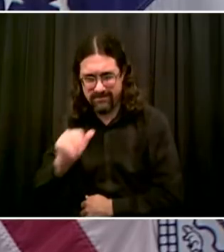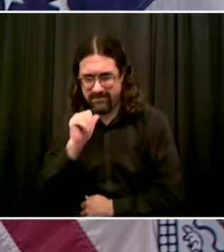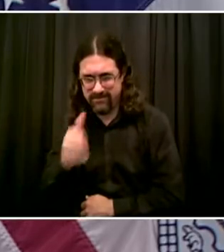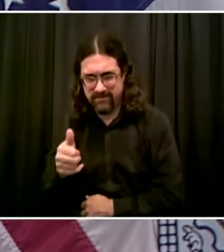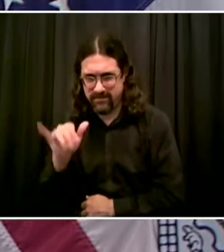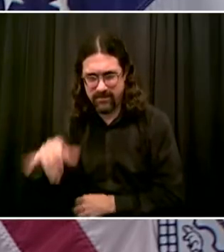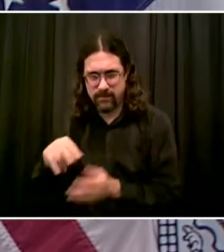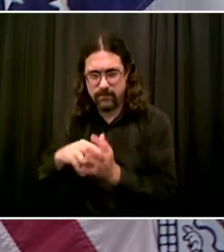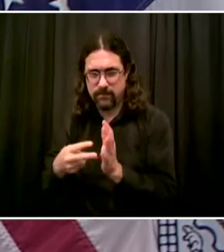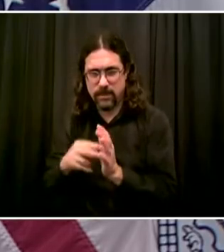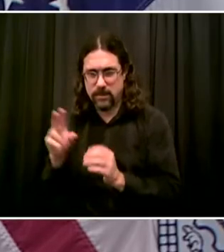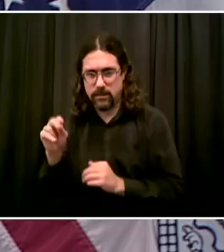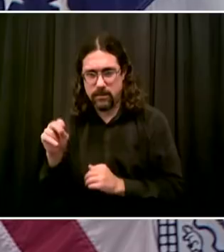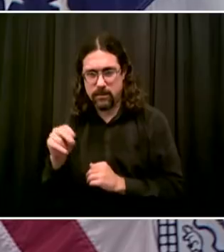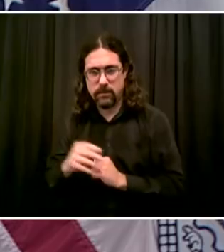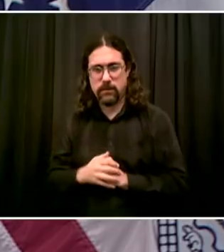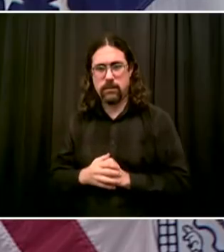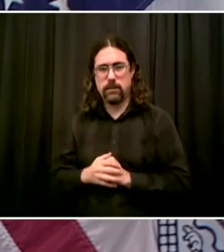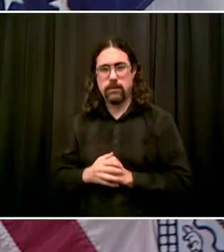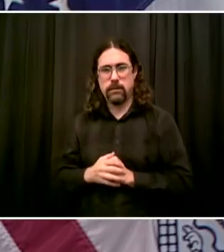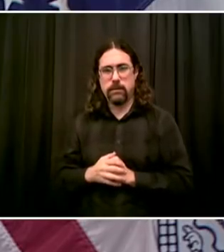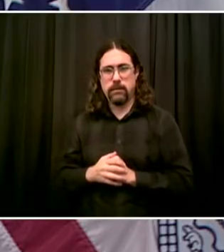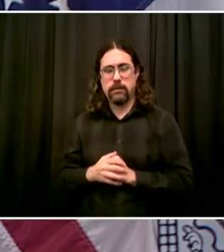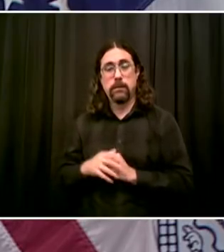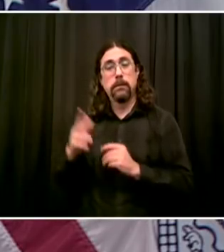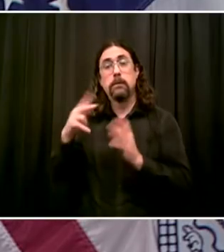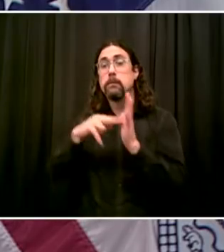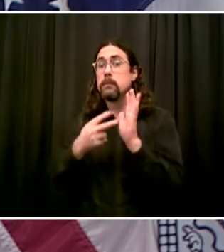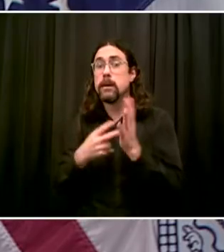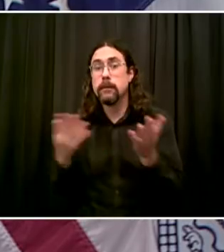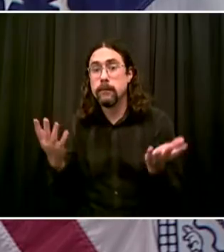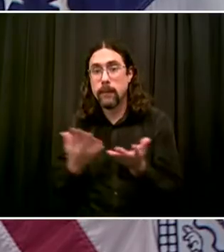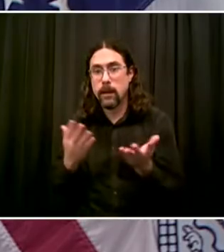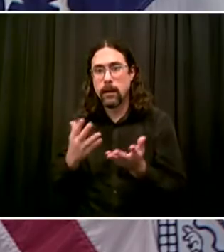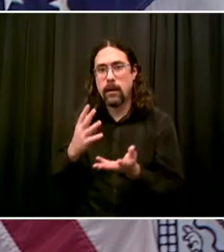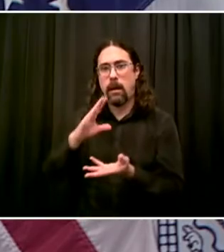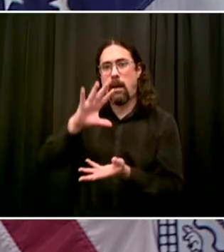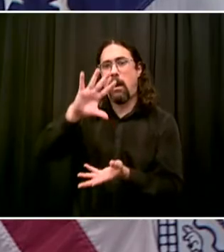THAT CLASS. I KNOW THERE ARE A LOT OF PEOPLE ANXOIUSLY